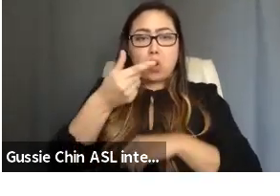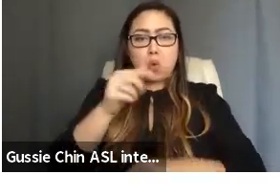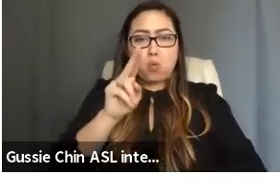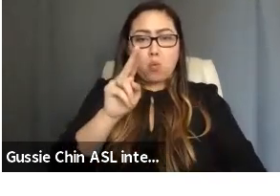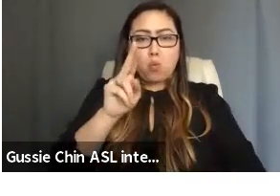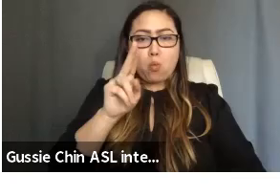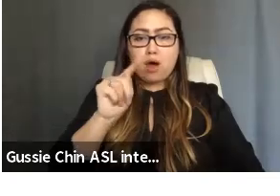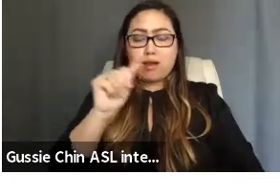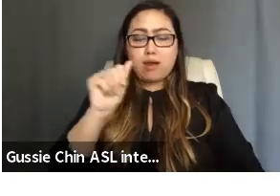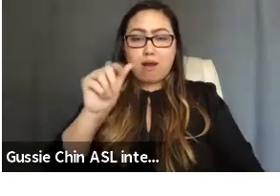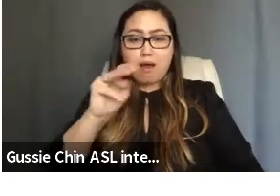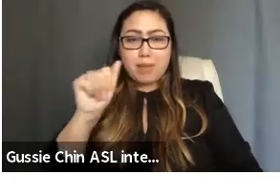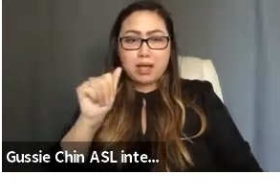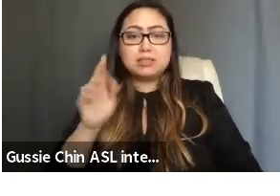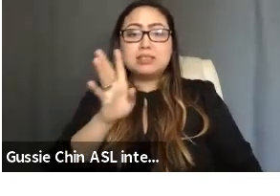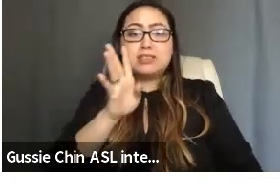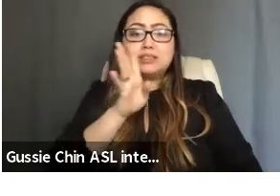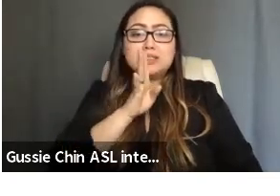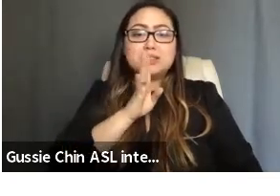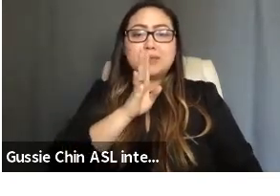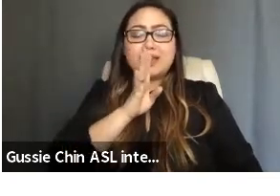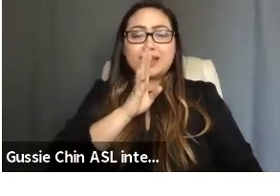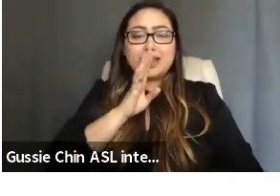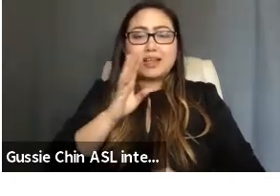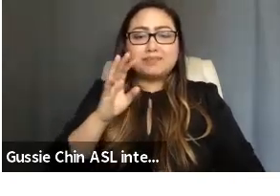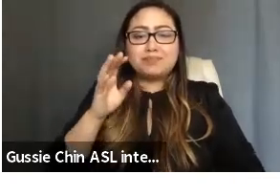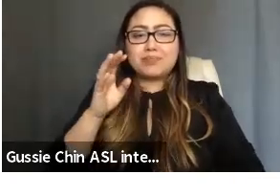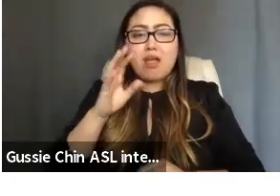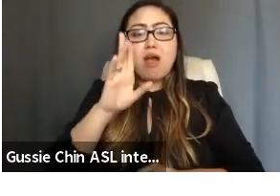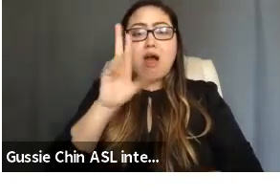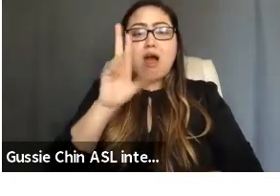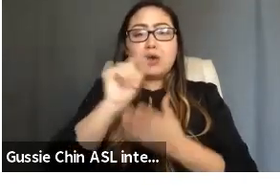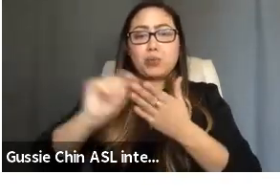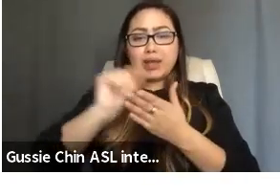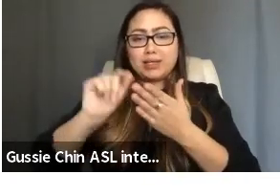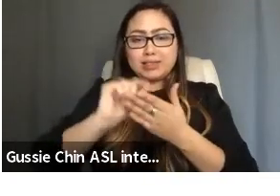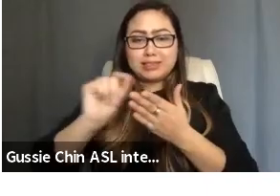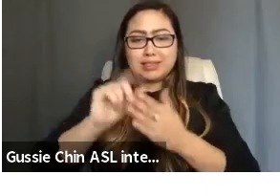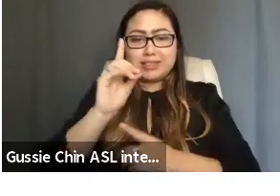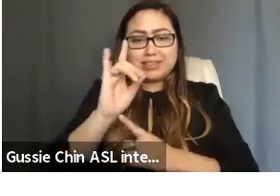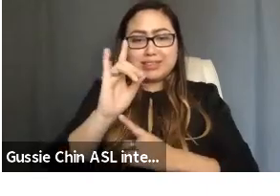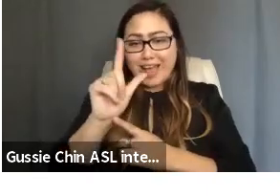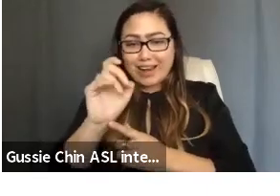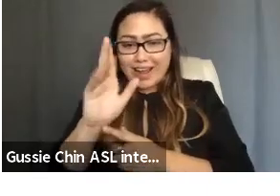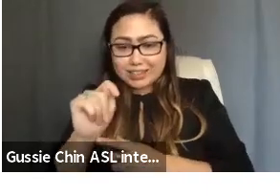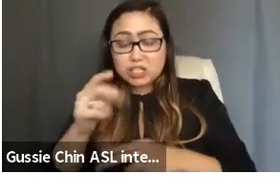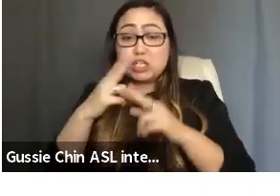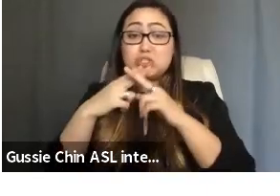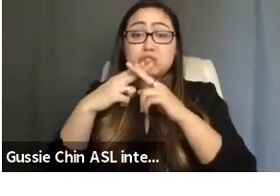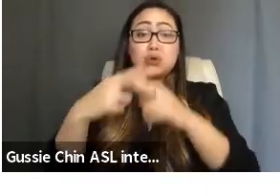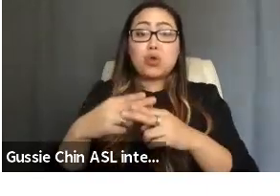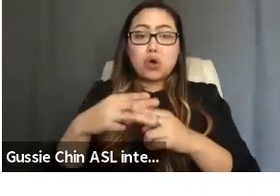called Conhabal, a largely unwritten dialect. So in order to provide outreach, there was a